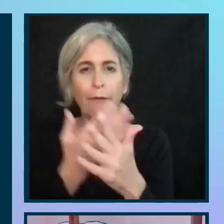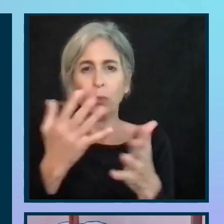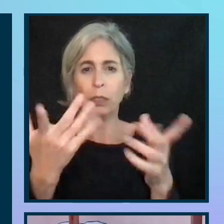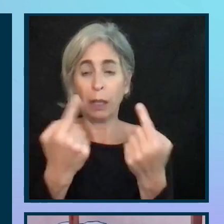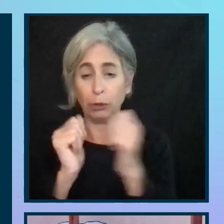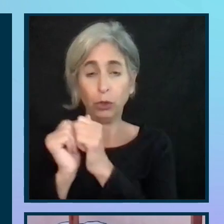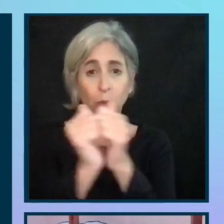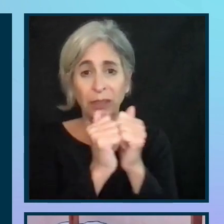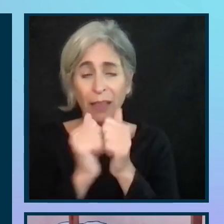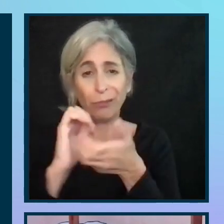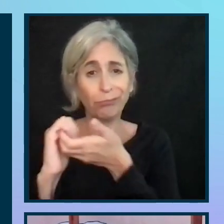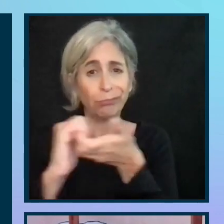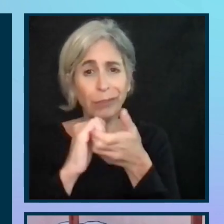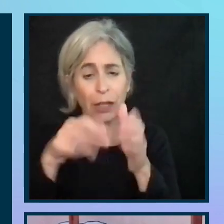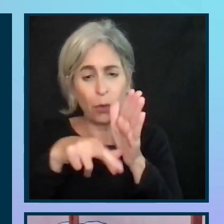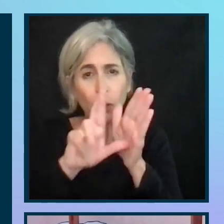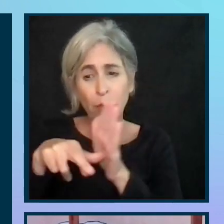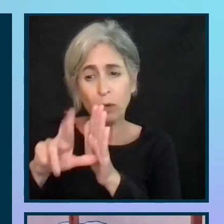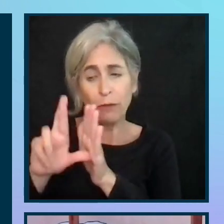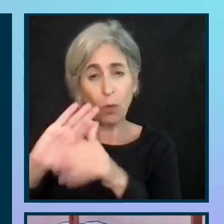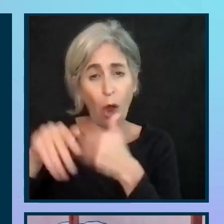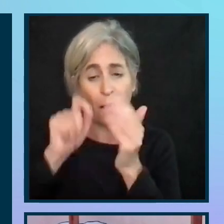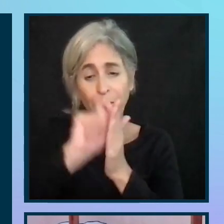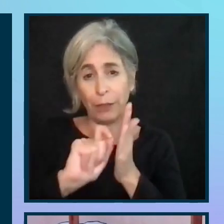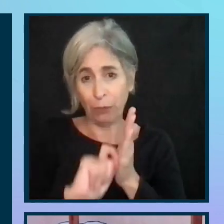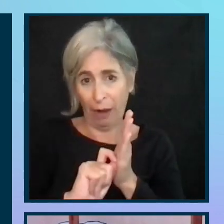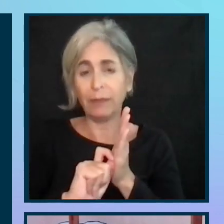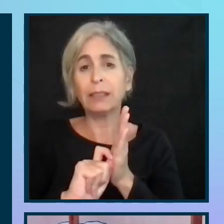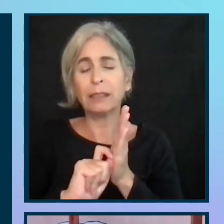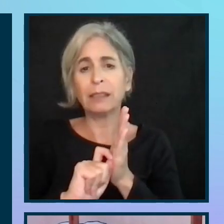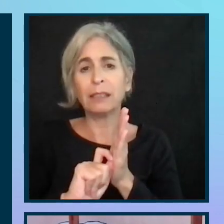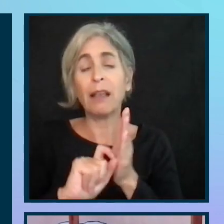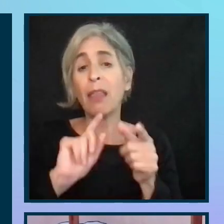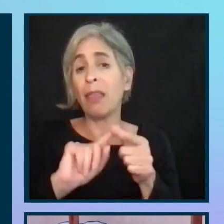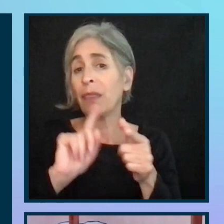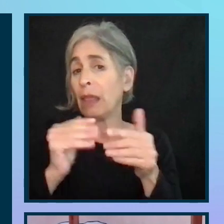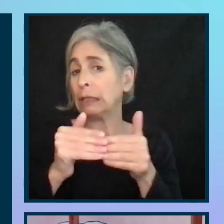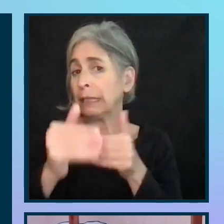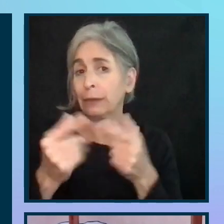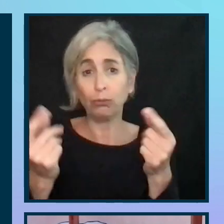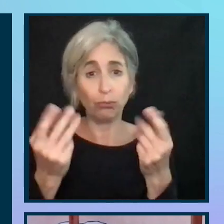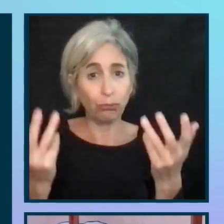and they review everything that was drafted, and they